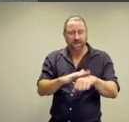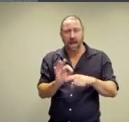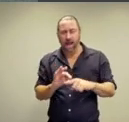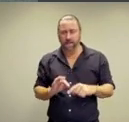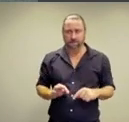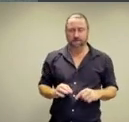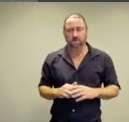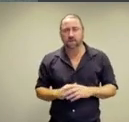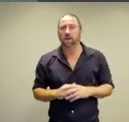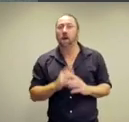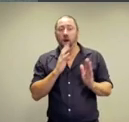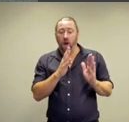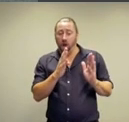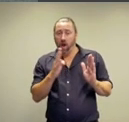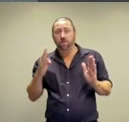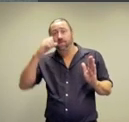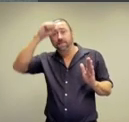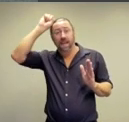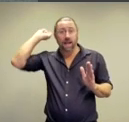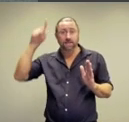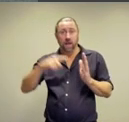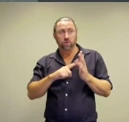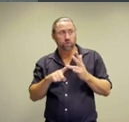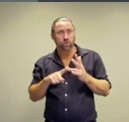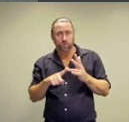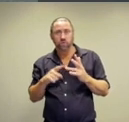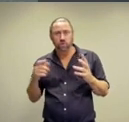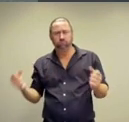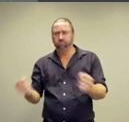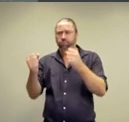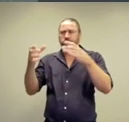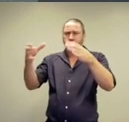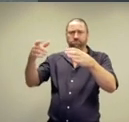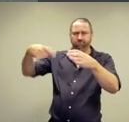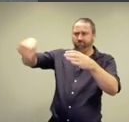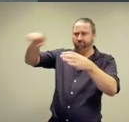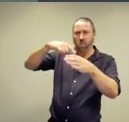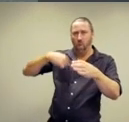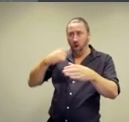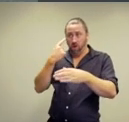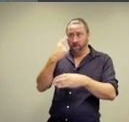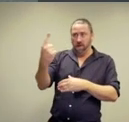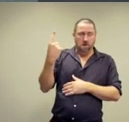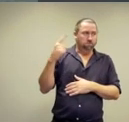long, you know, not long after skinheads, you know, became so fortified as this quite kind